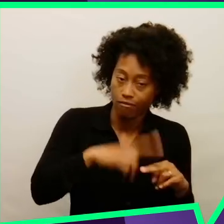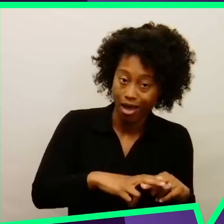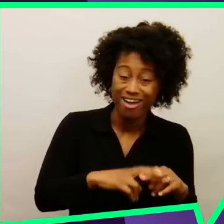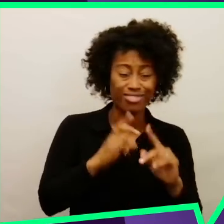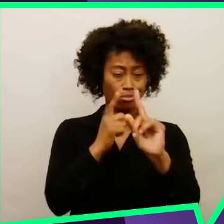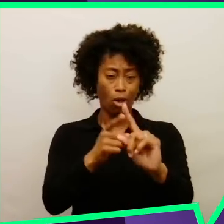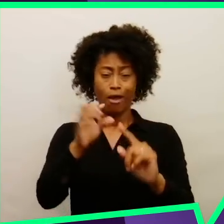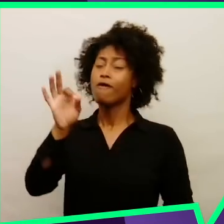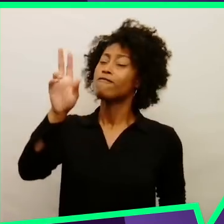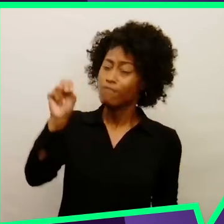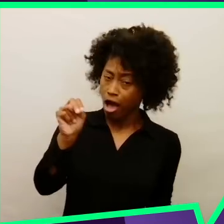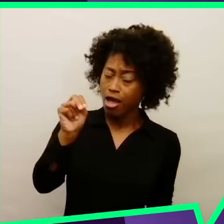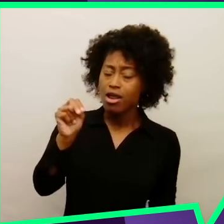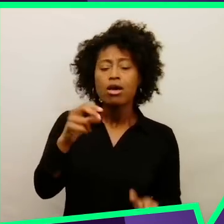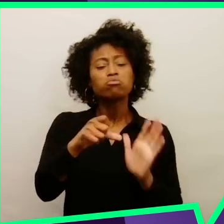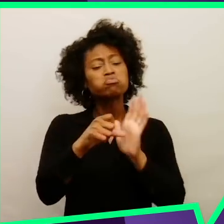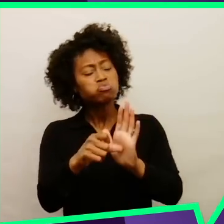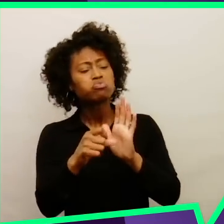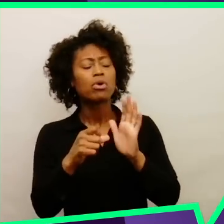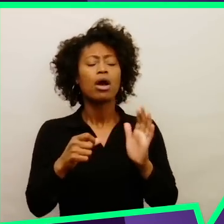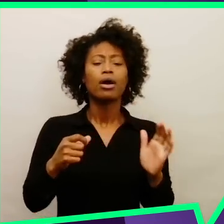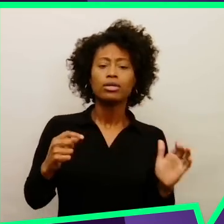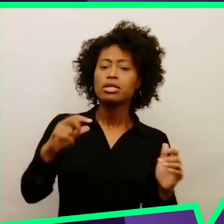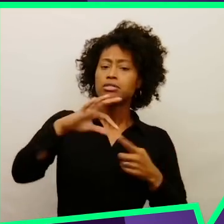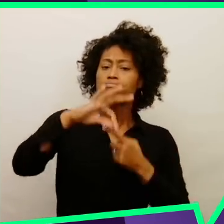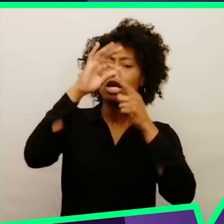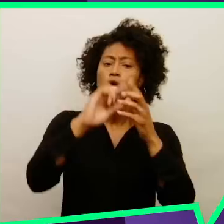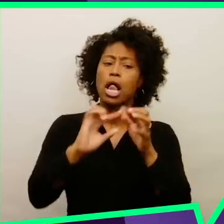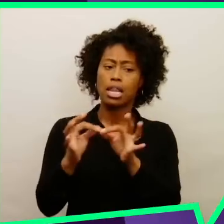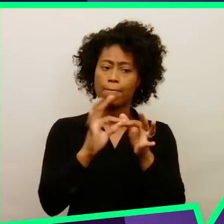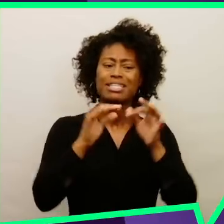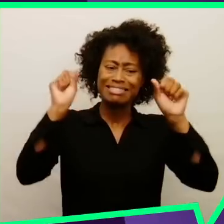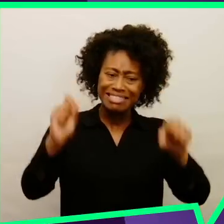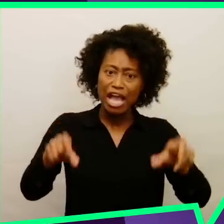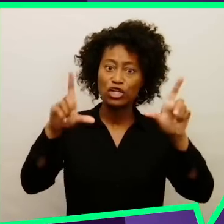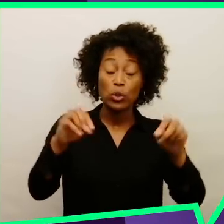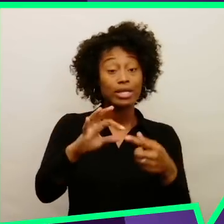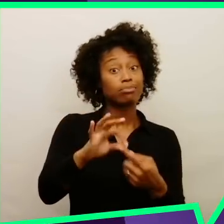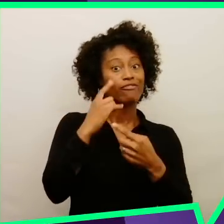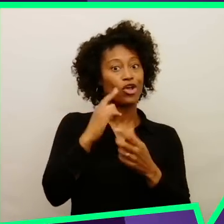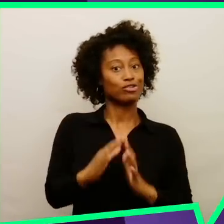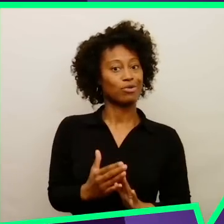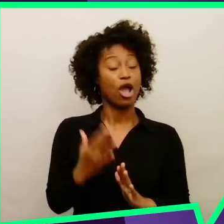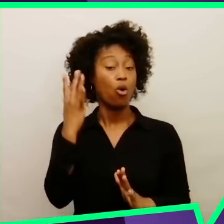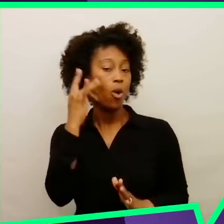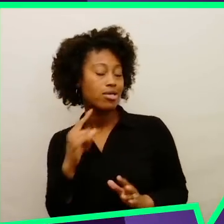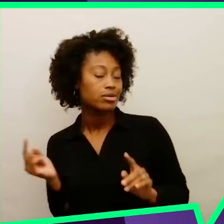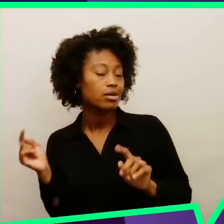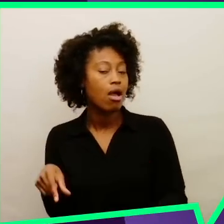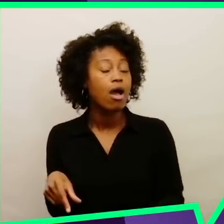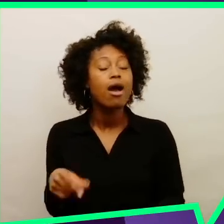showcase what Special Olympics can do, especially in the community. People made it here, because they got through a tournament